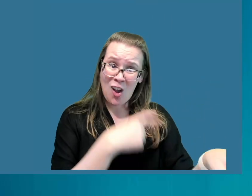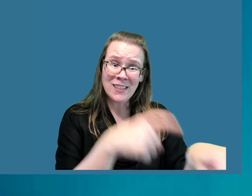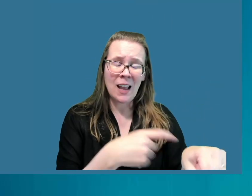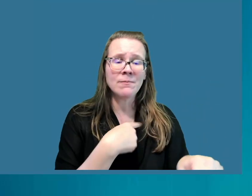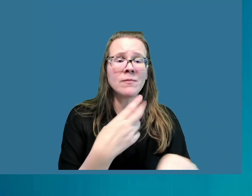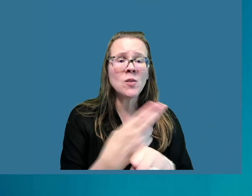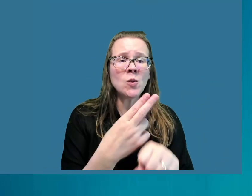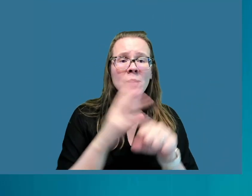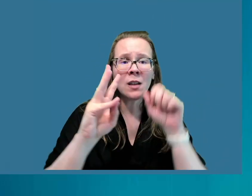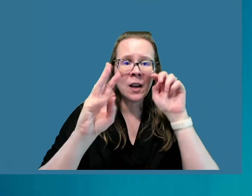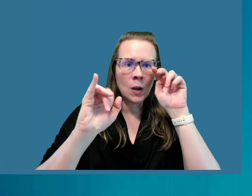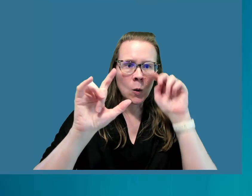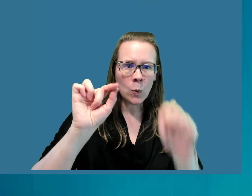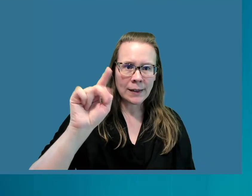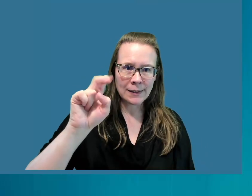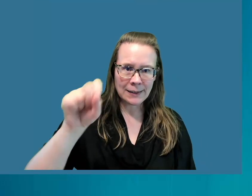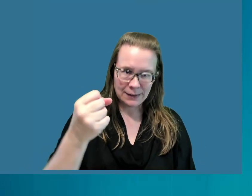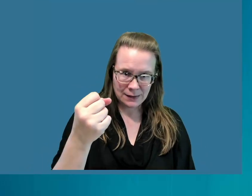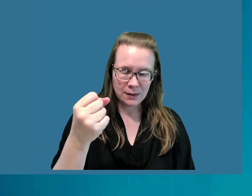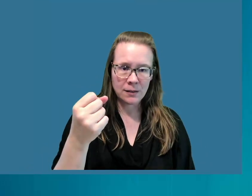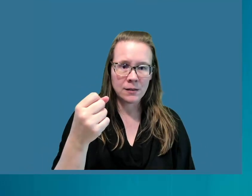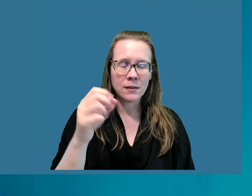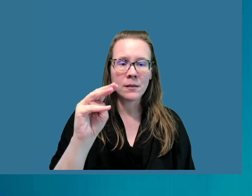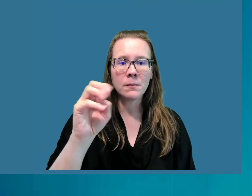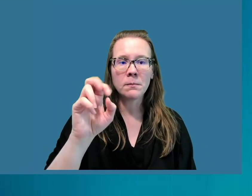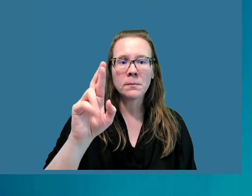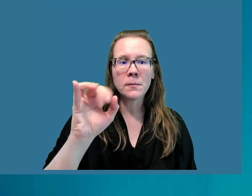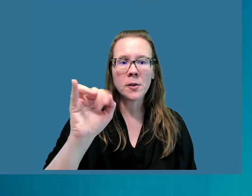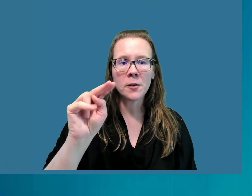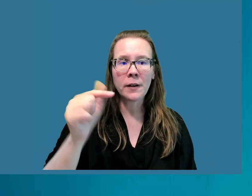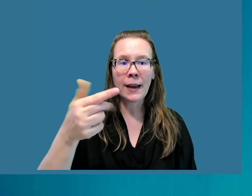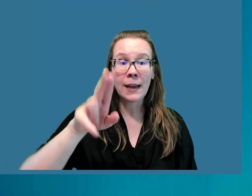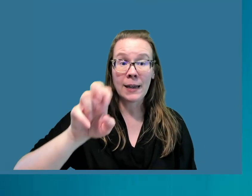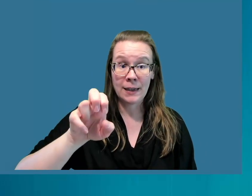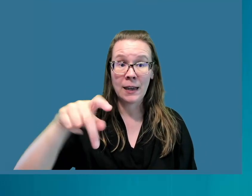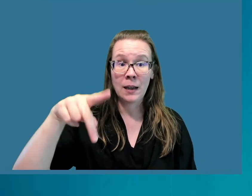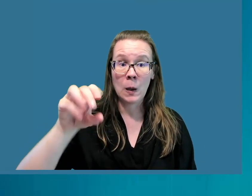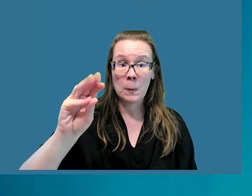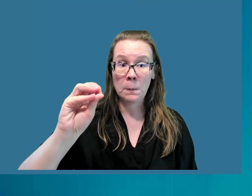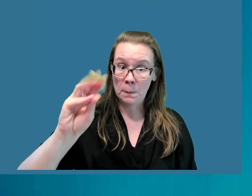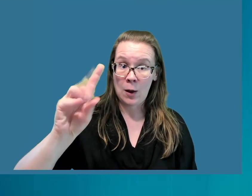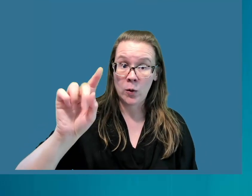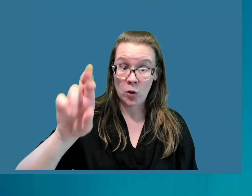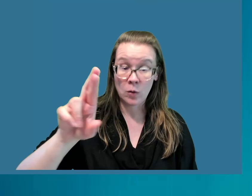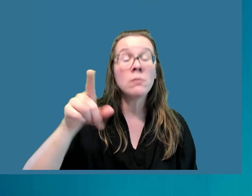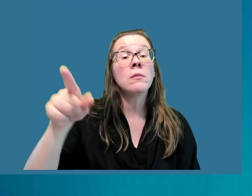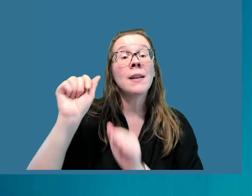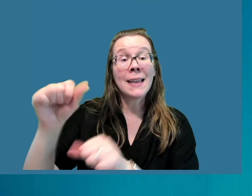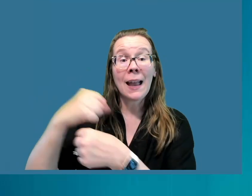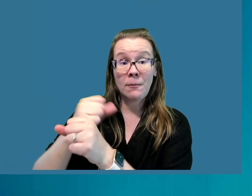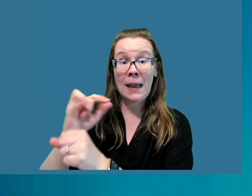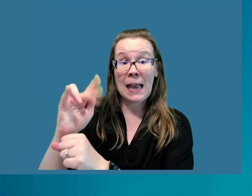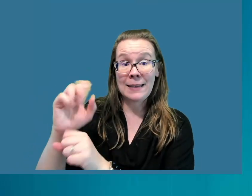For a long time, I used, um, Wilton's meringue powder. Uh, Wilton's actually has two products,